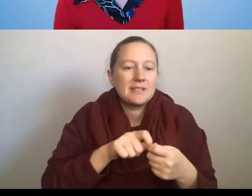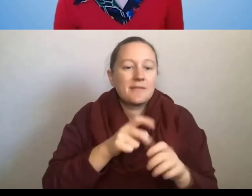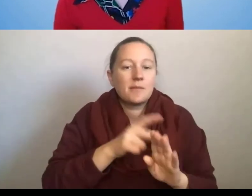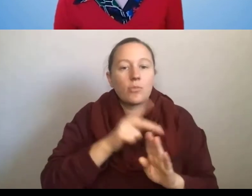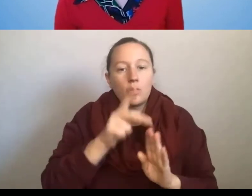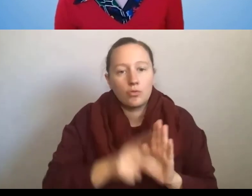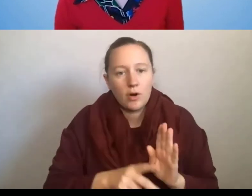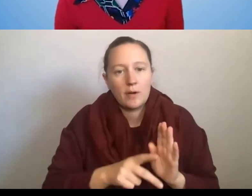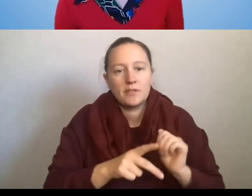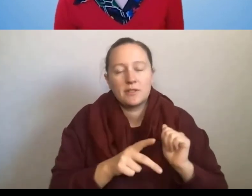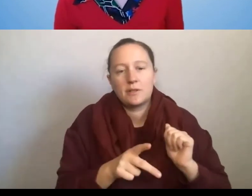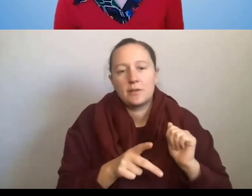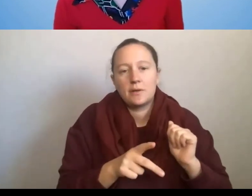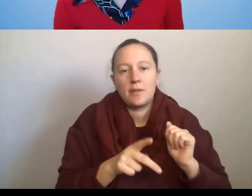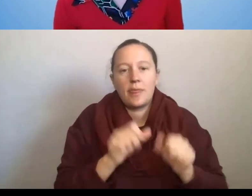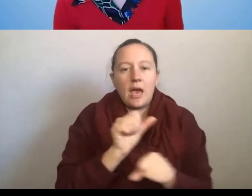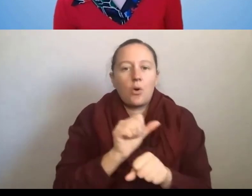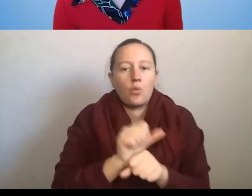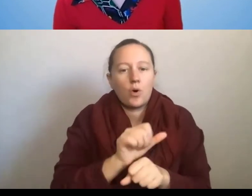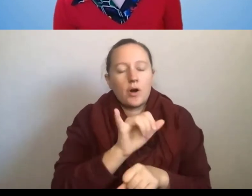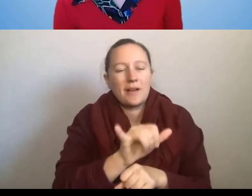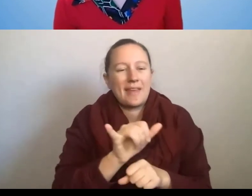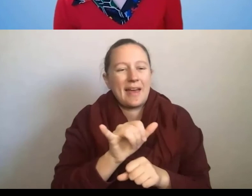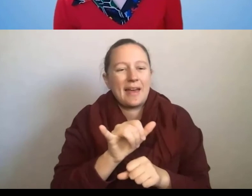that work in that later-stage space